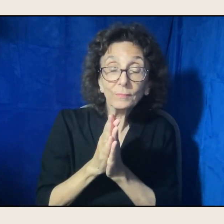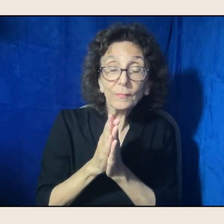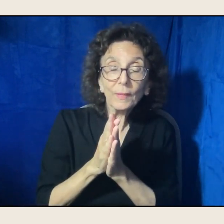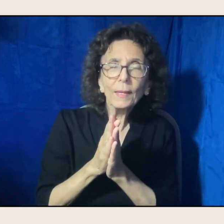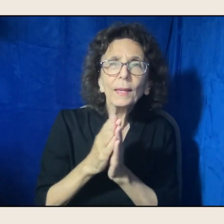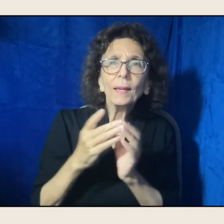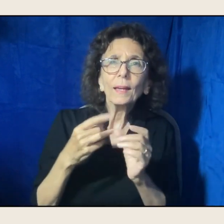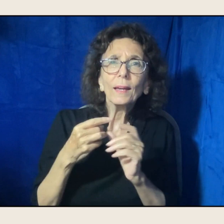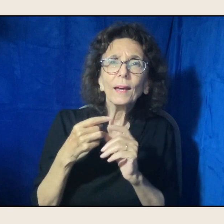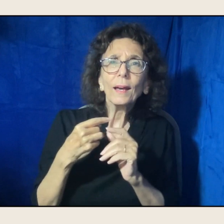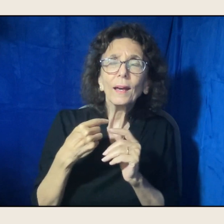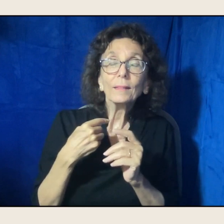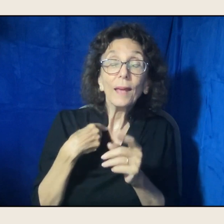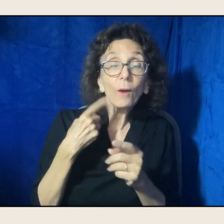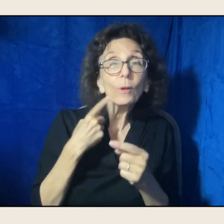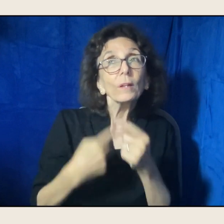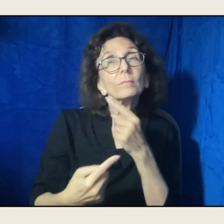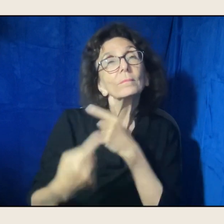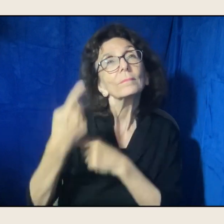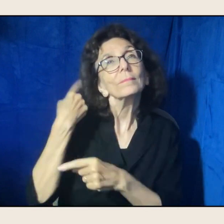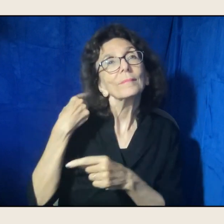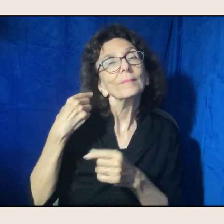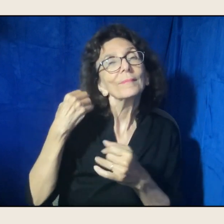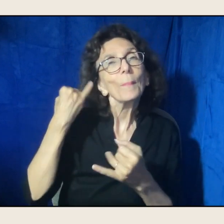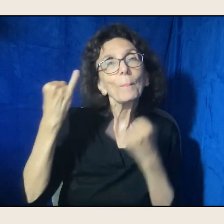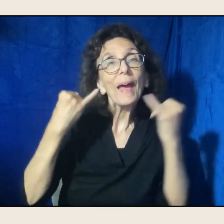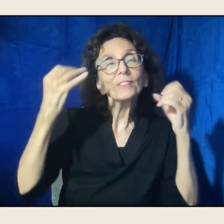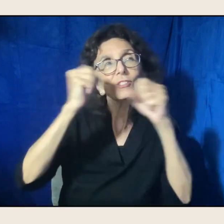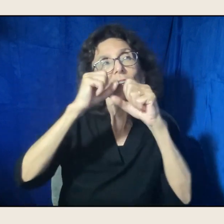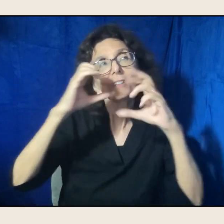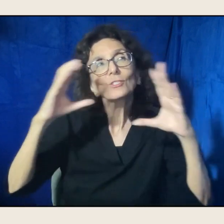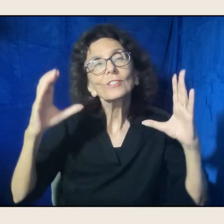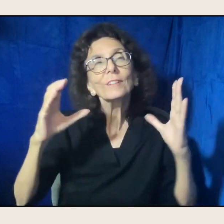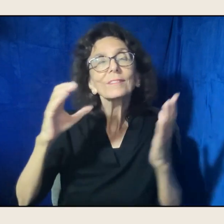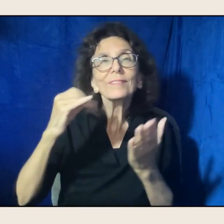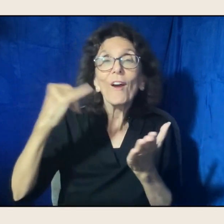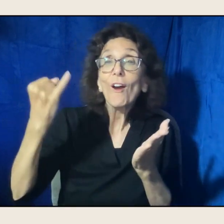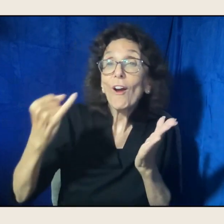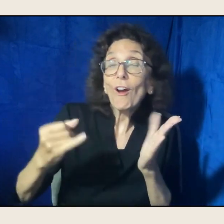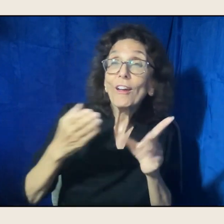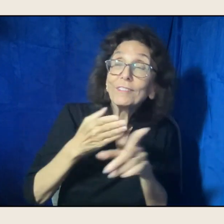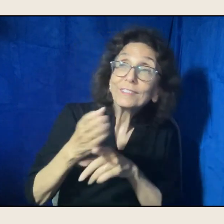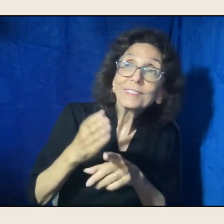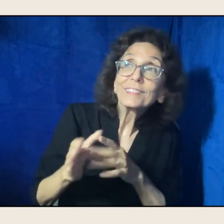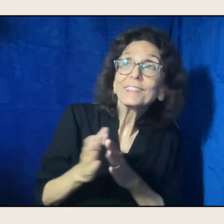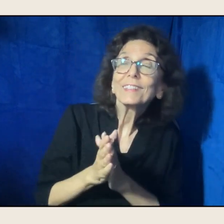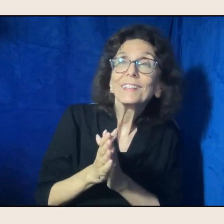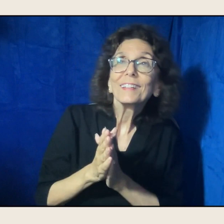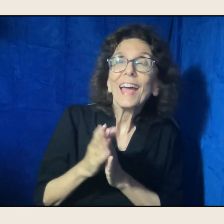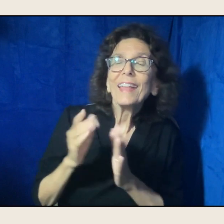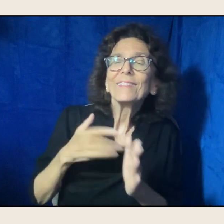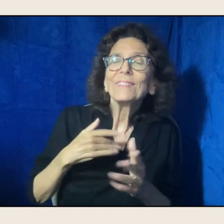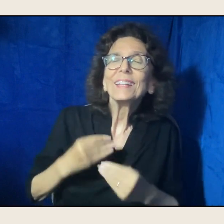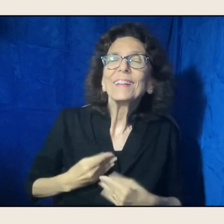going back to imagination and the arts and the collaborative spirit that is possible.